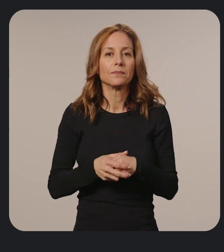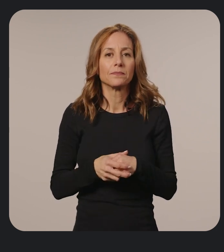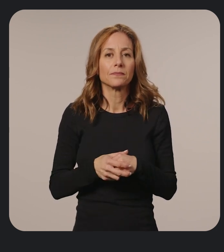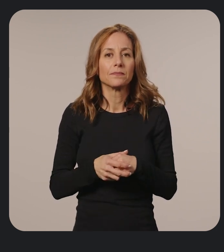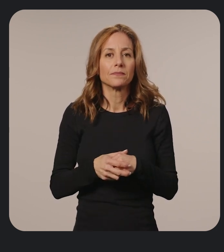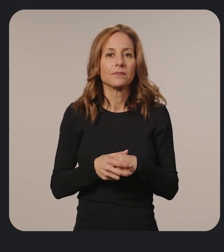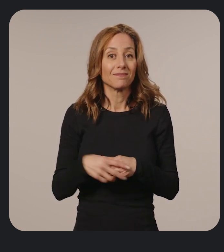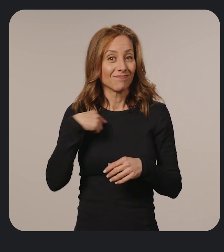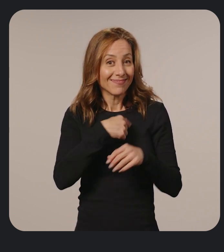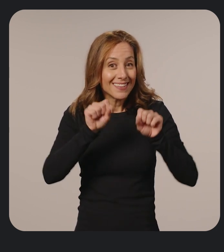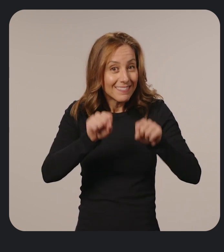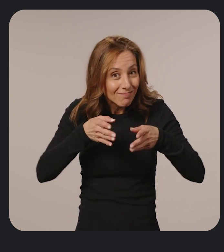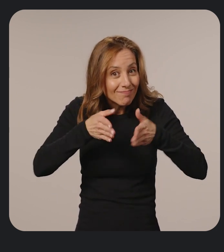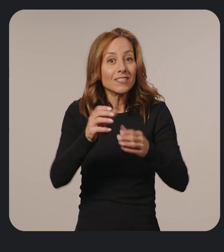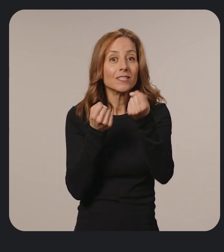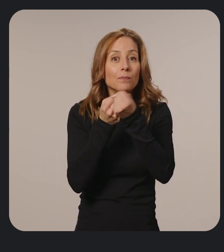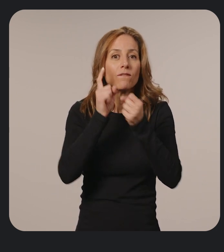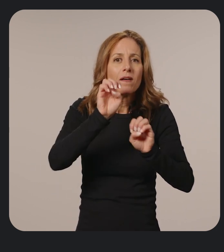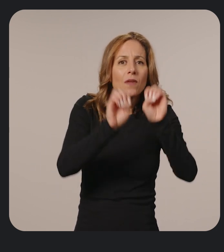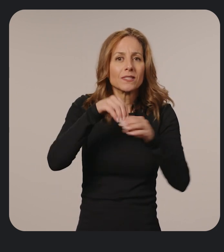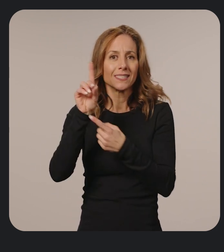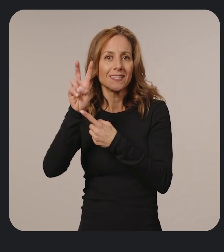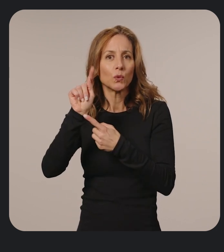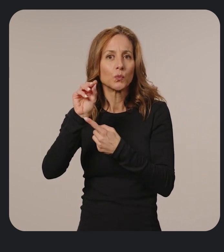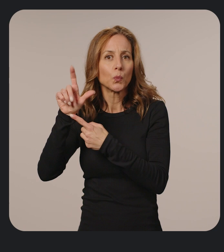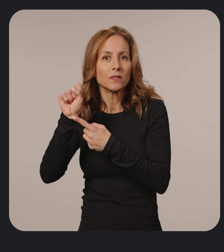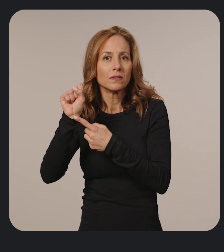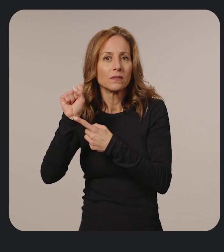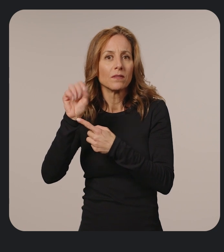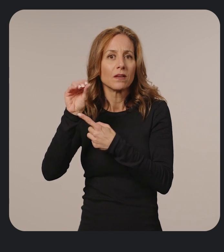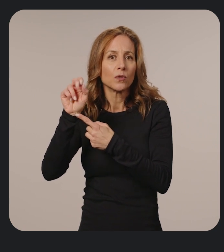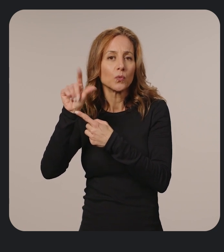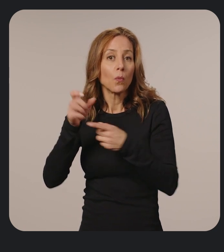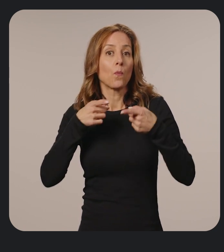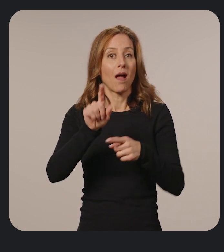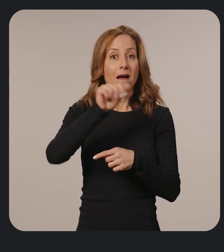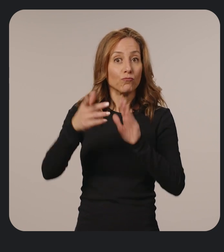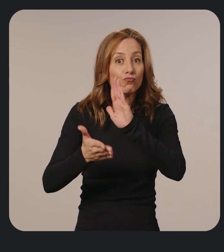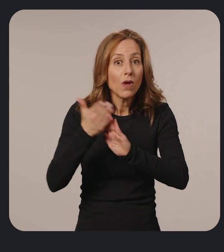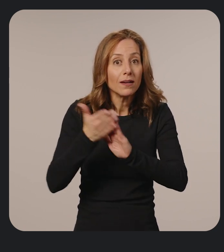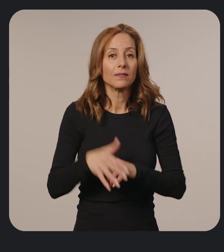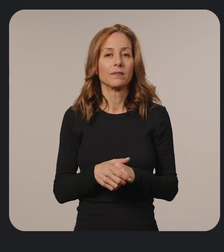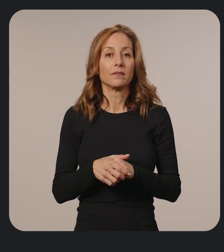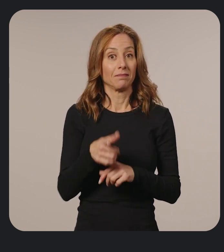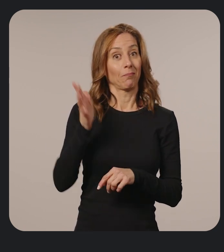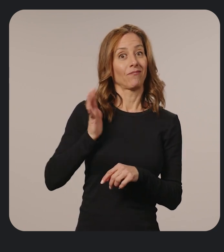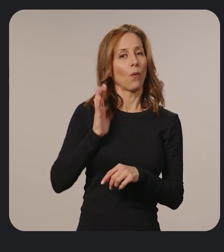an interaction, and we've enabled support for evaluations in the Dev Tools console while an app is running.